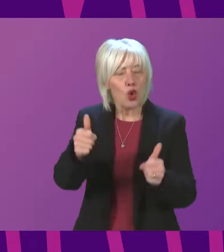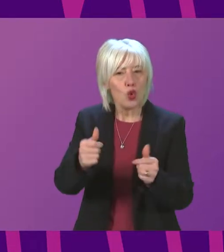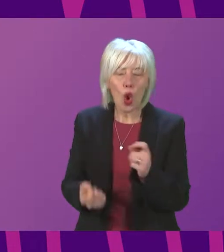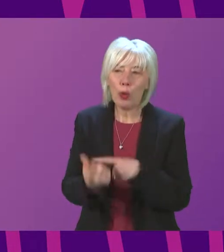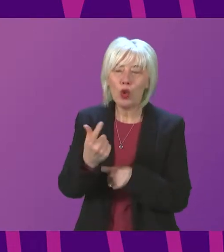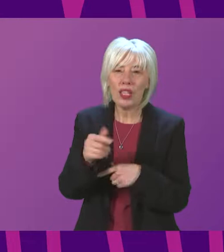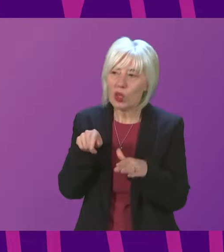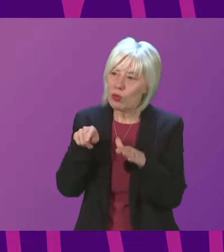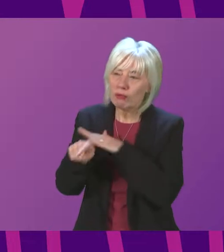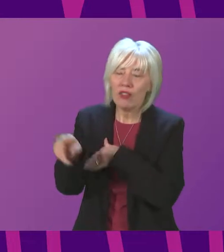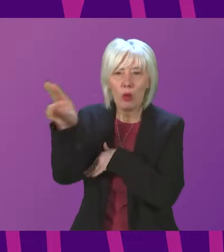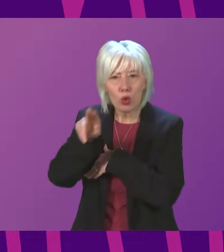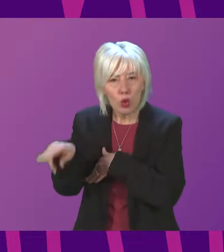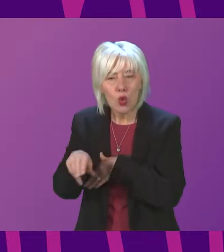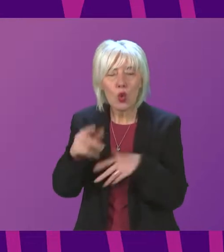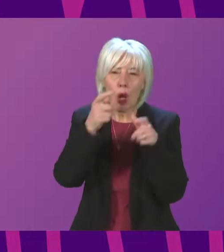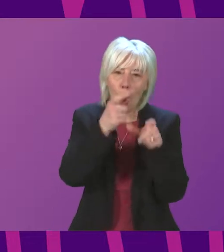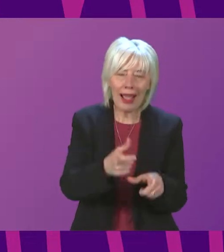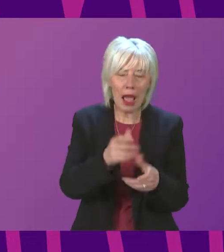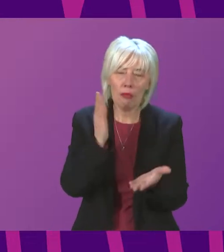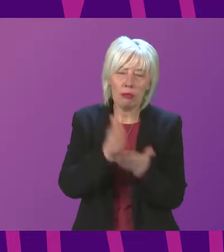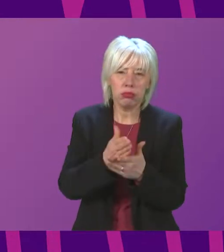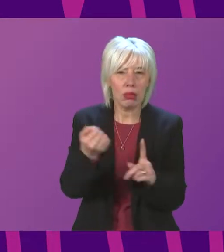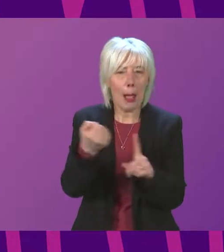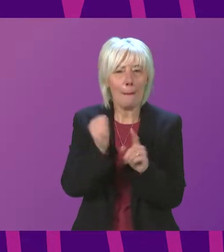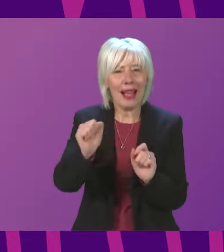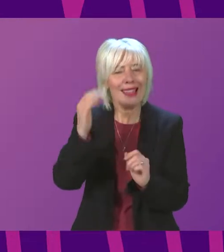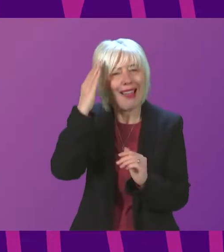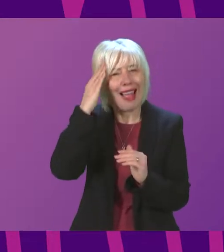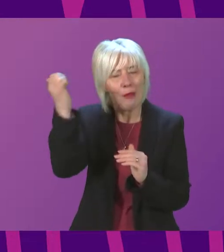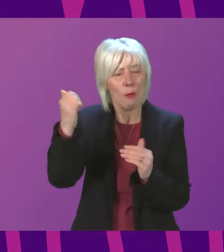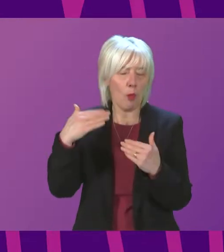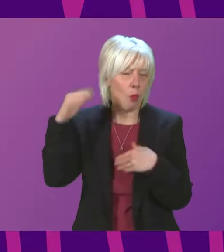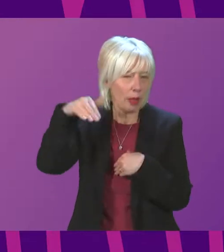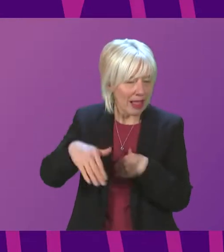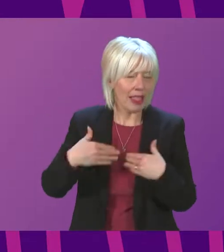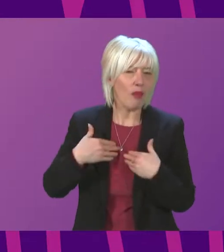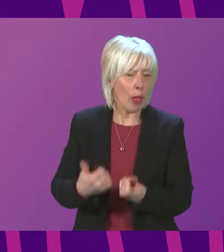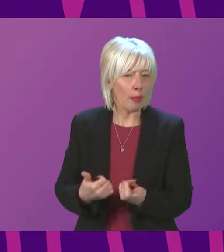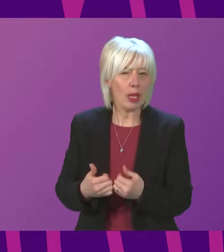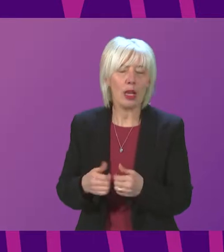care has a significant impact on their health and wellbeing. We have built in that provision to the young persons guarantee, and we have provided up